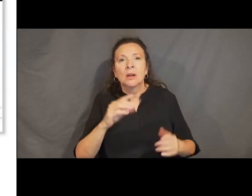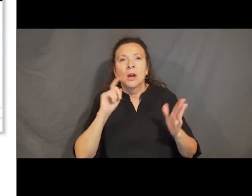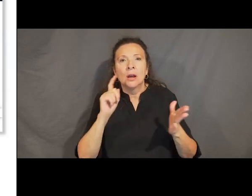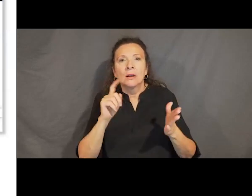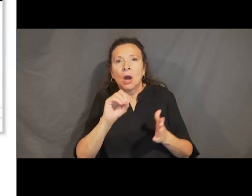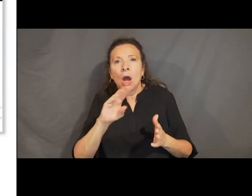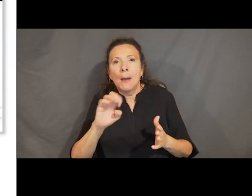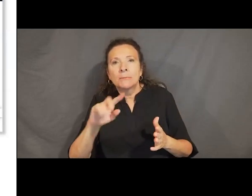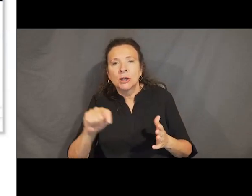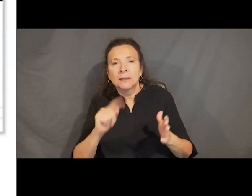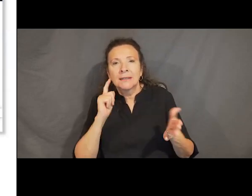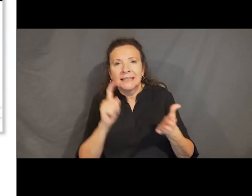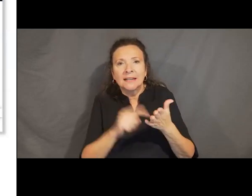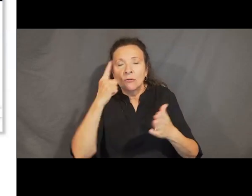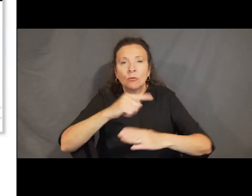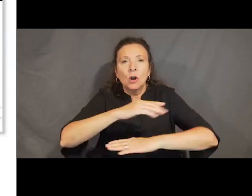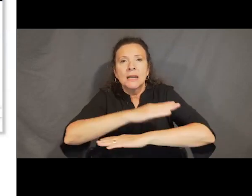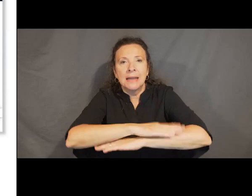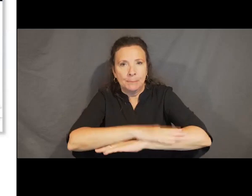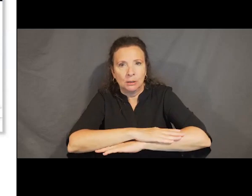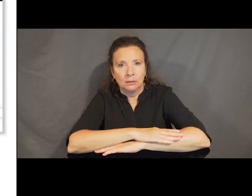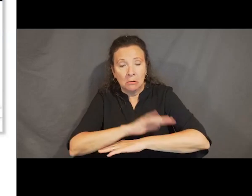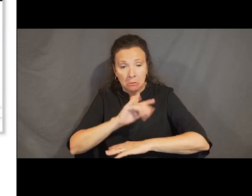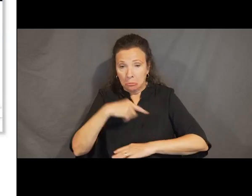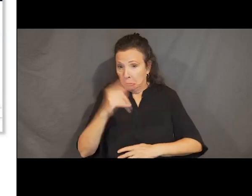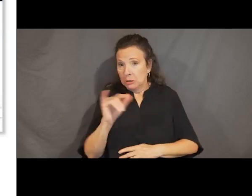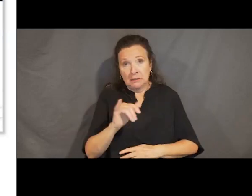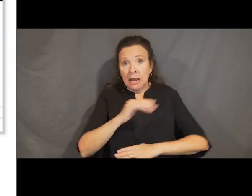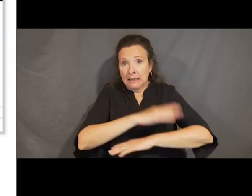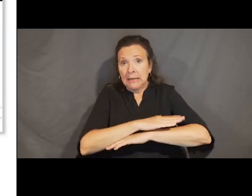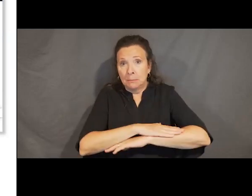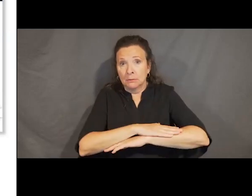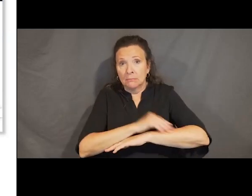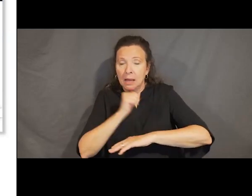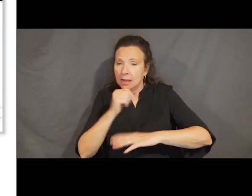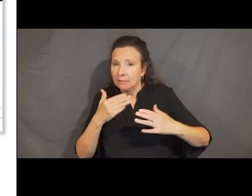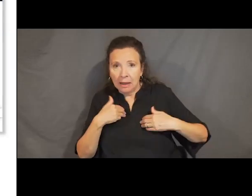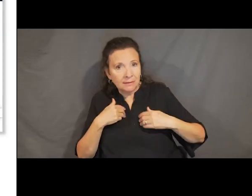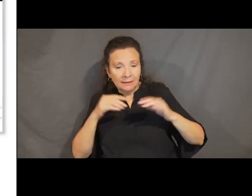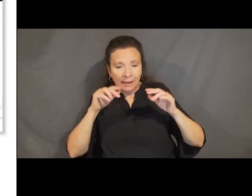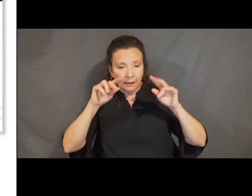table. It is not marked up as a table. That looks like a table header cell. That is not marked up